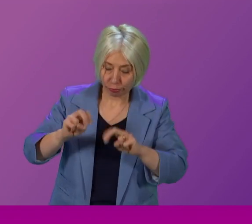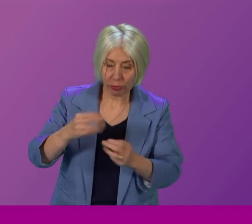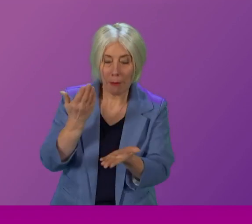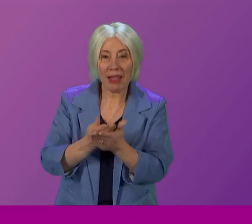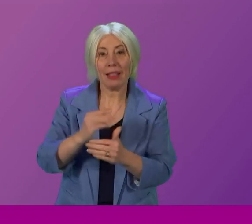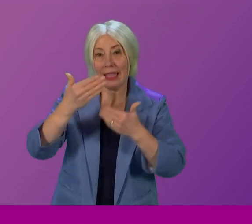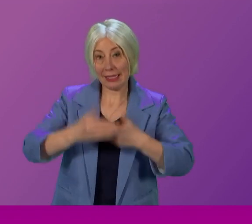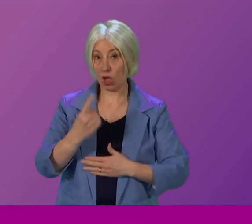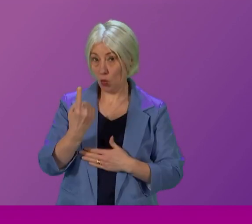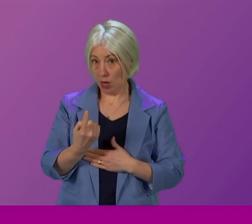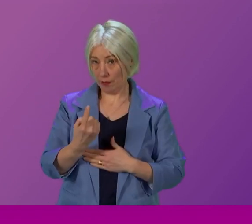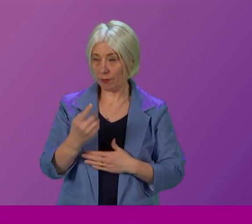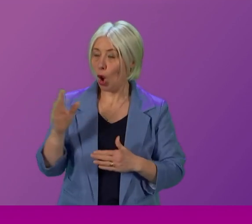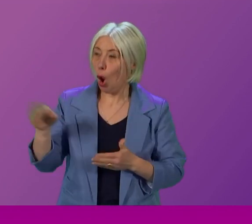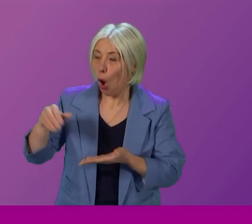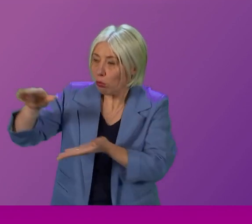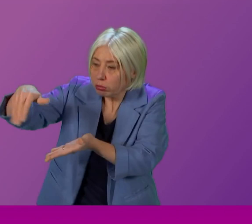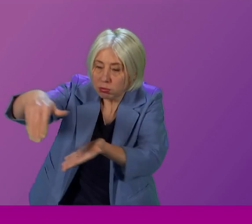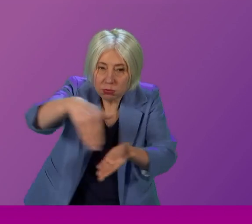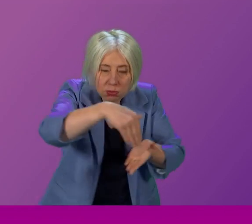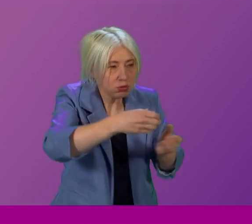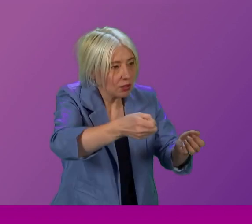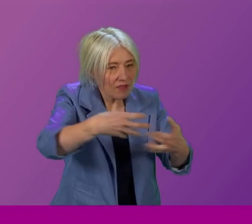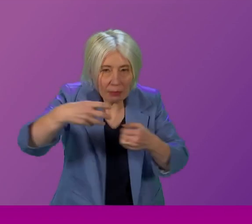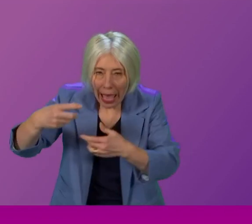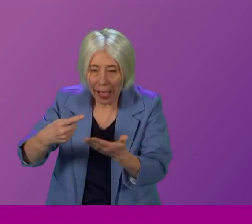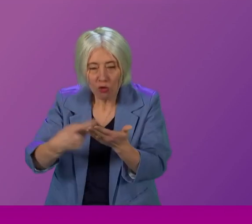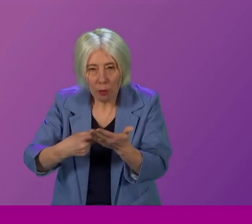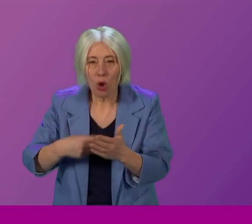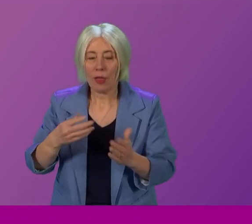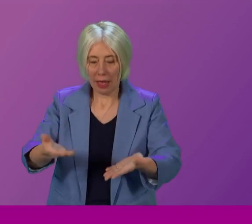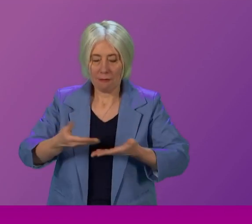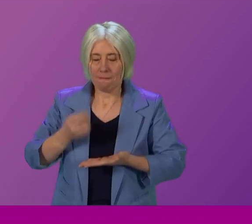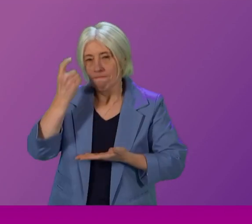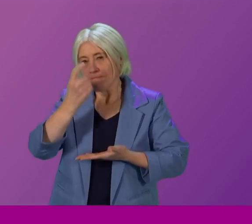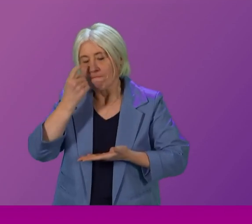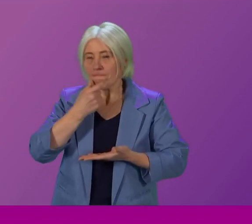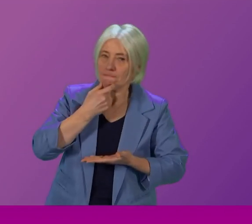we have all the reports and feedback, we will take time to consider all the issues that have